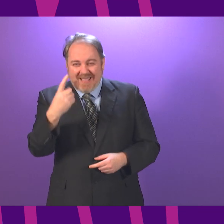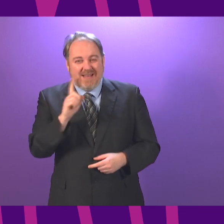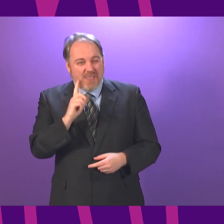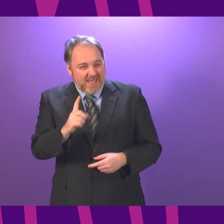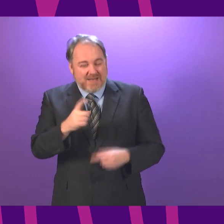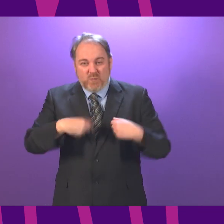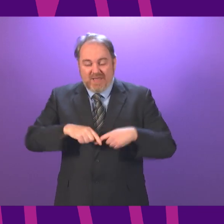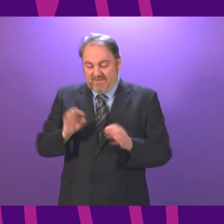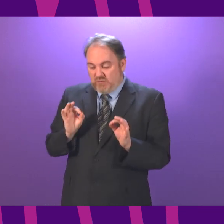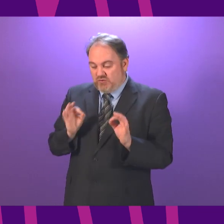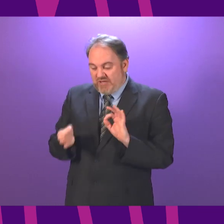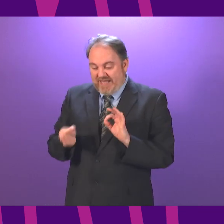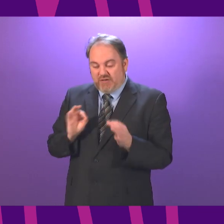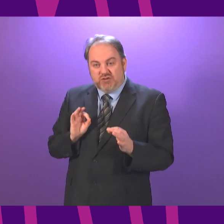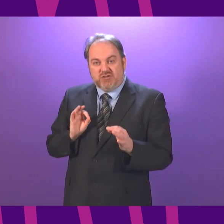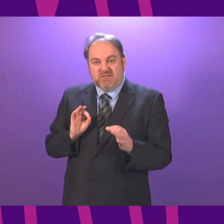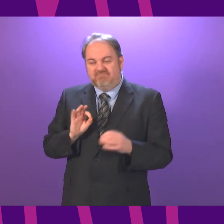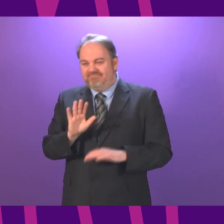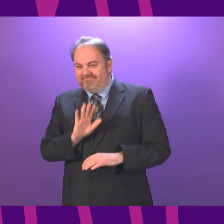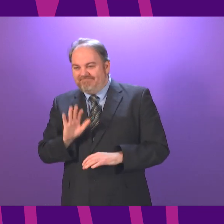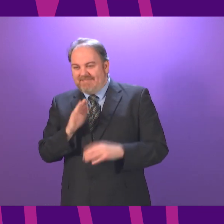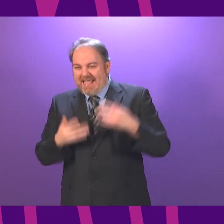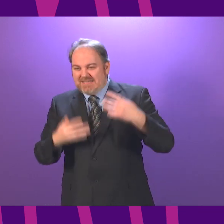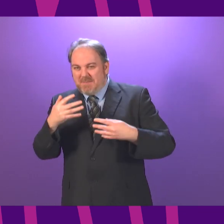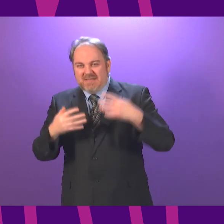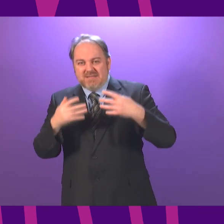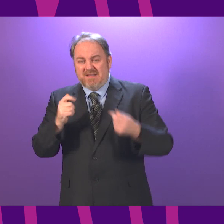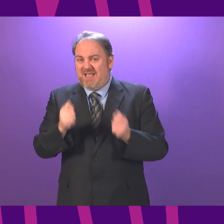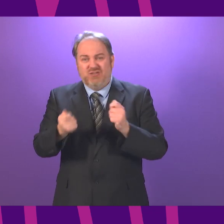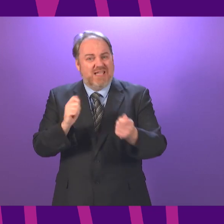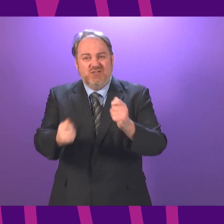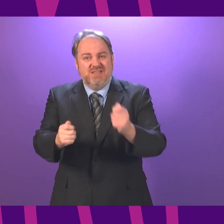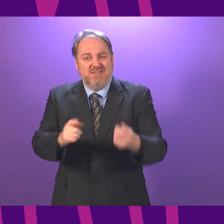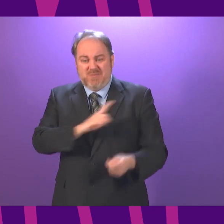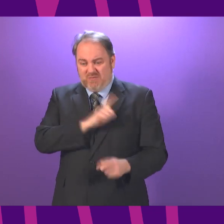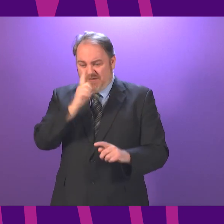estimates as knowledge of supplies increases, that will be another reason why many people